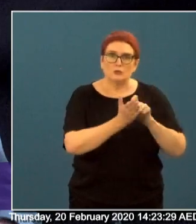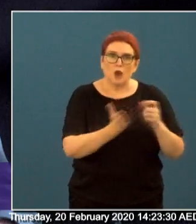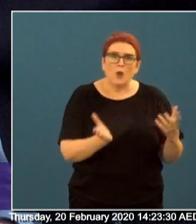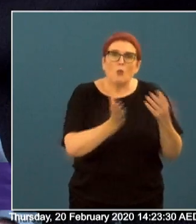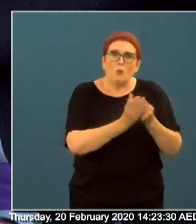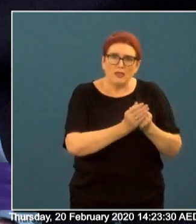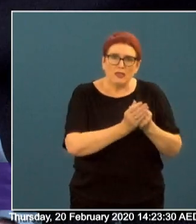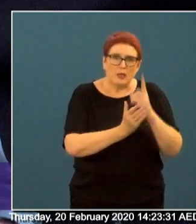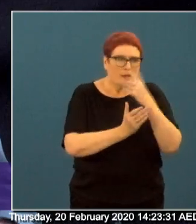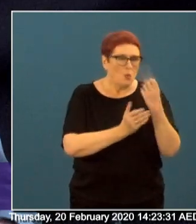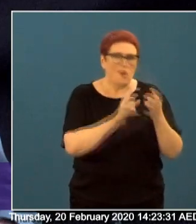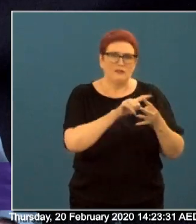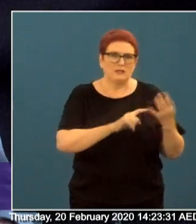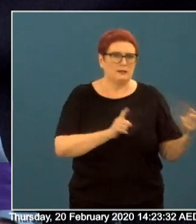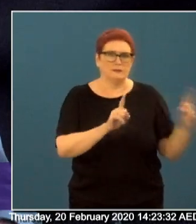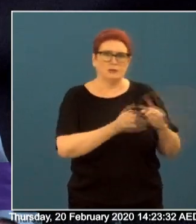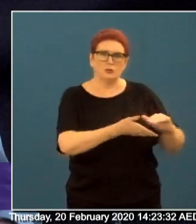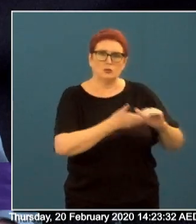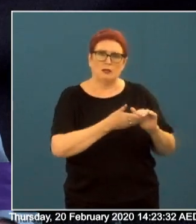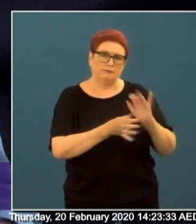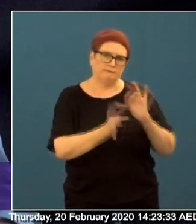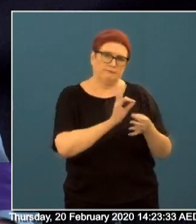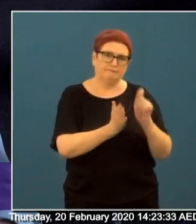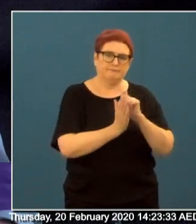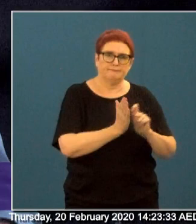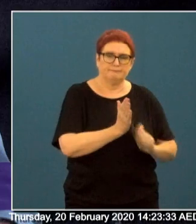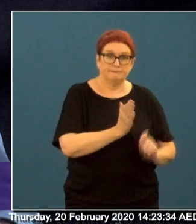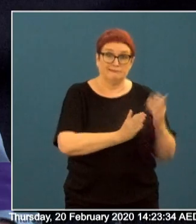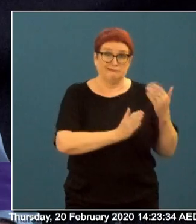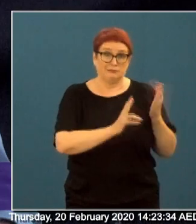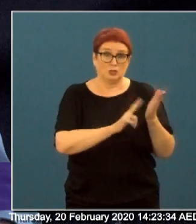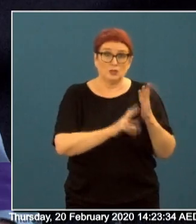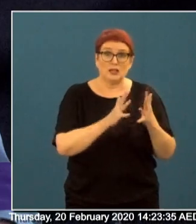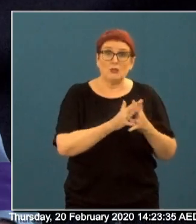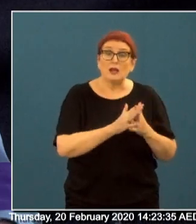An example is New South Wales Health recently funded us in a project to